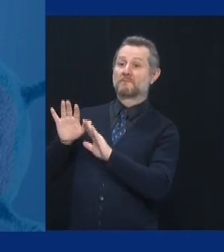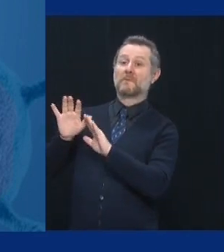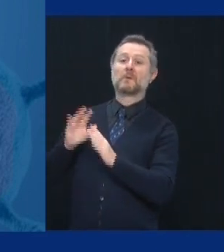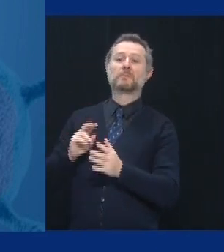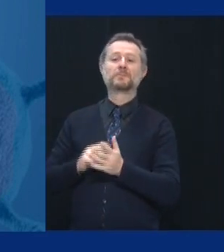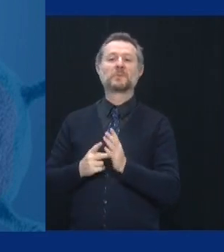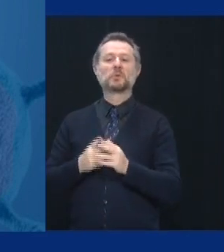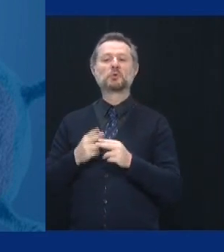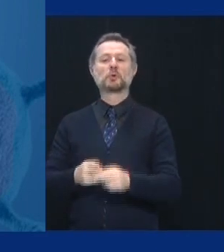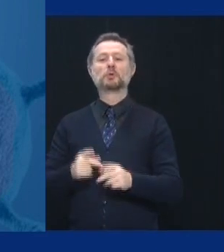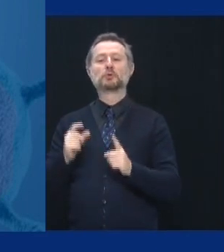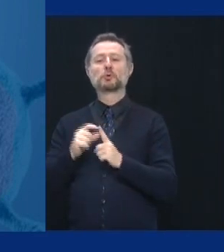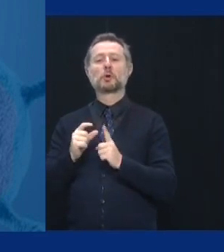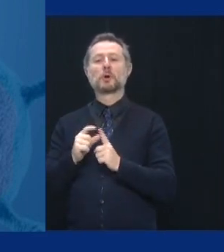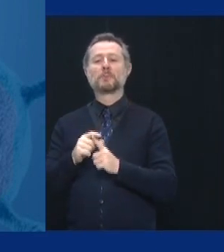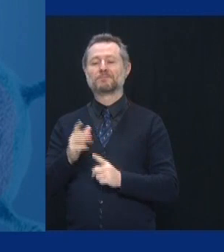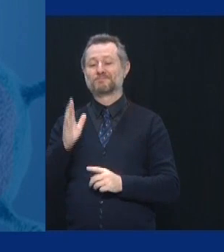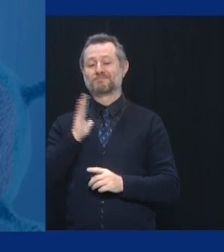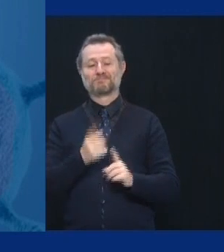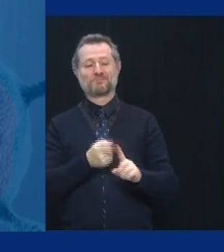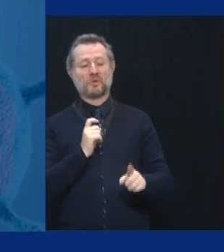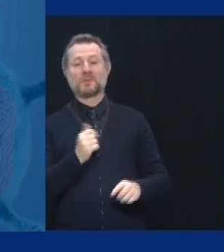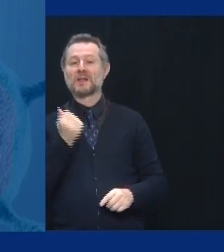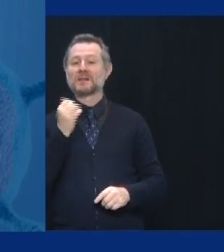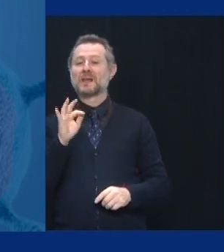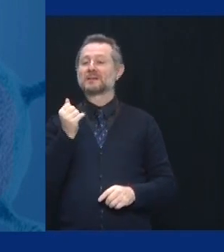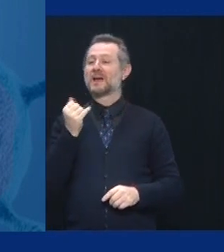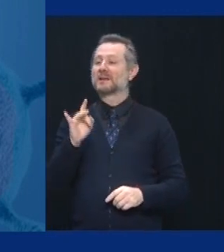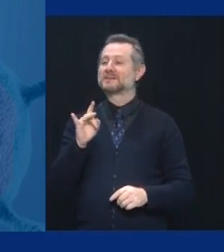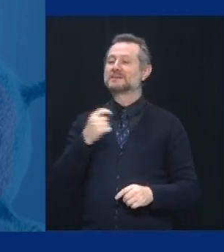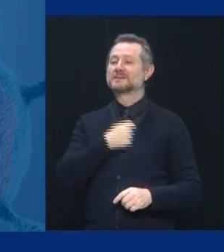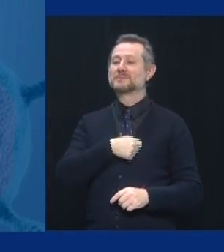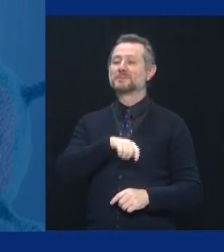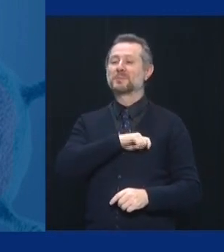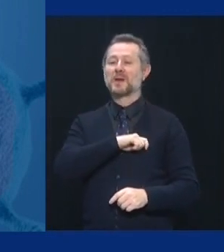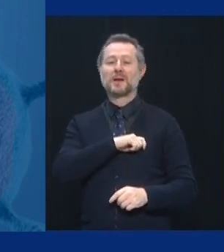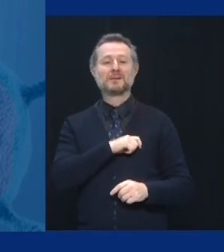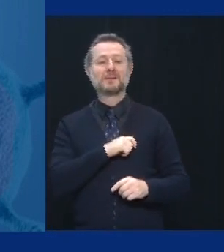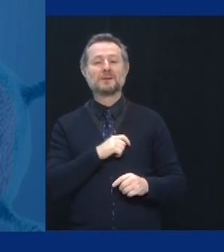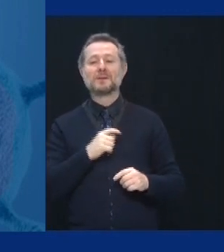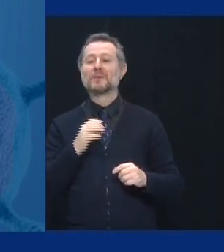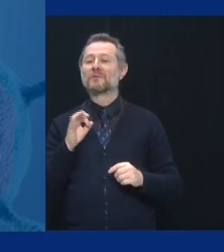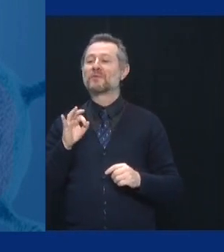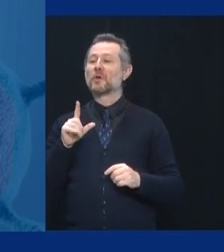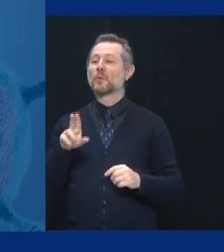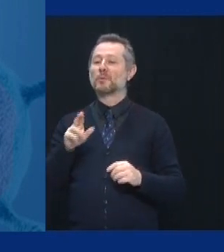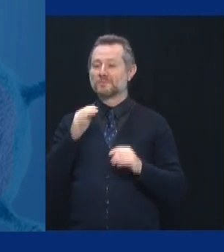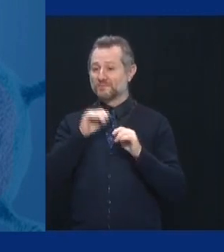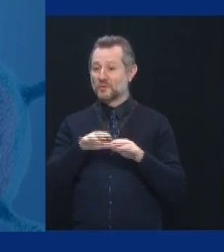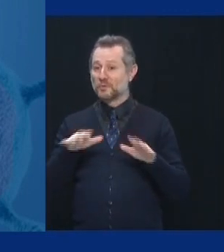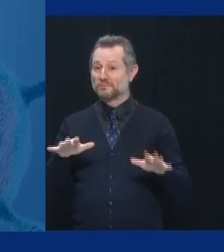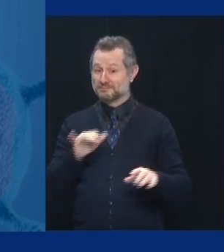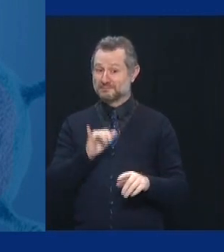HOLIDAY SURGE. THE SECOND WAVE ORIGINALLY CAM c FROM THE 1918 FLU PANDEMIC WHICH